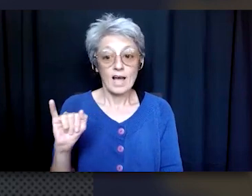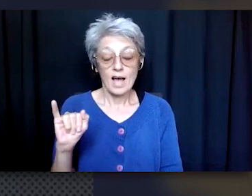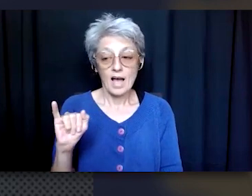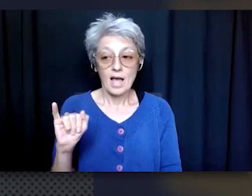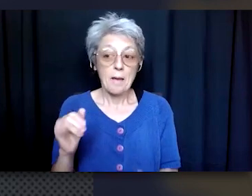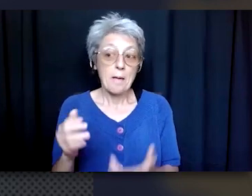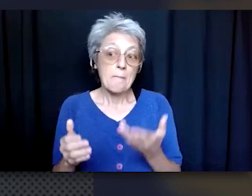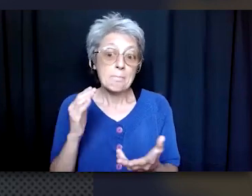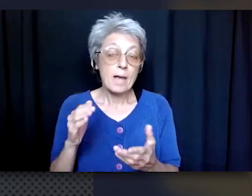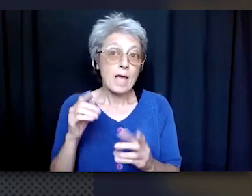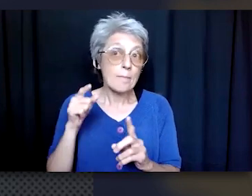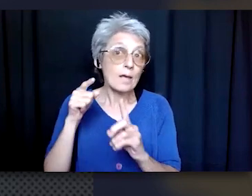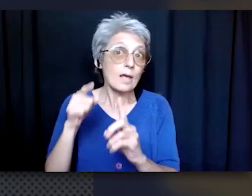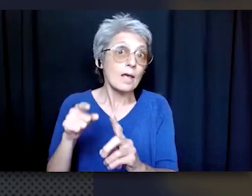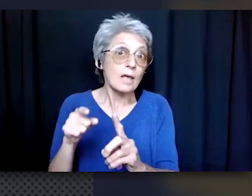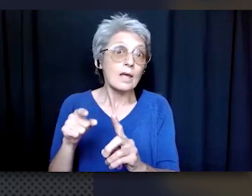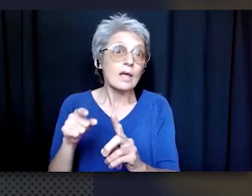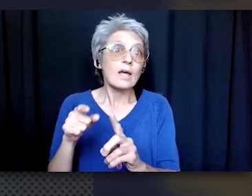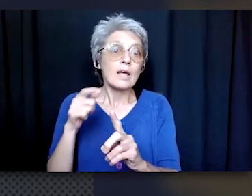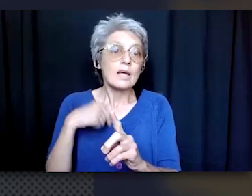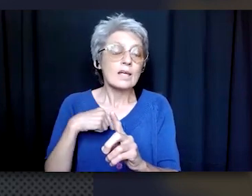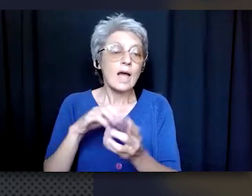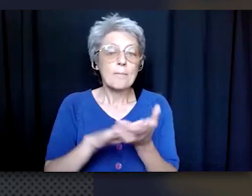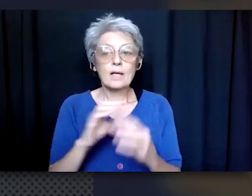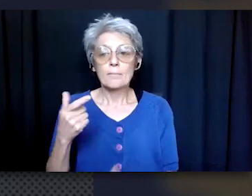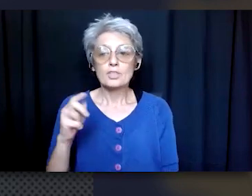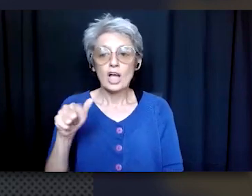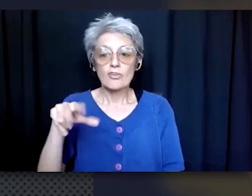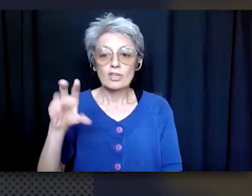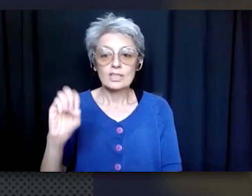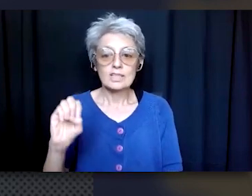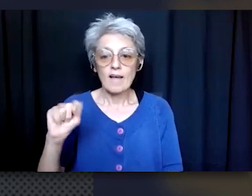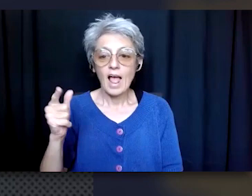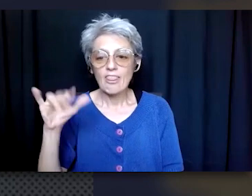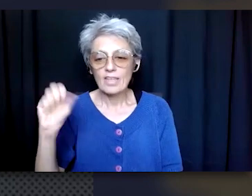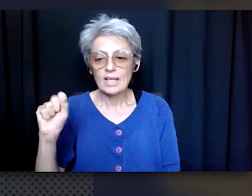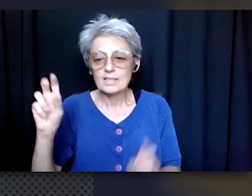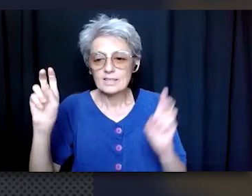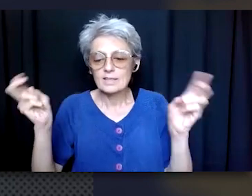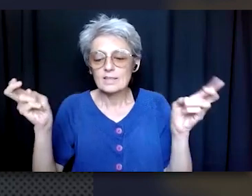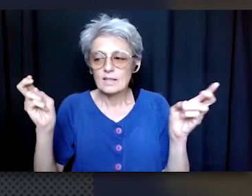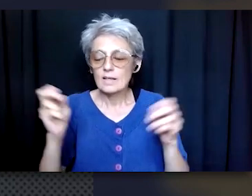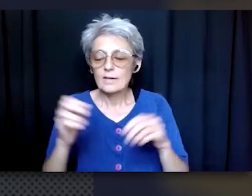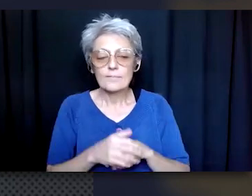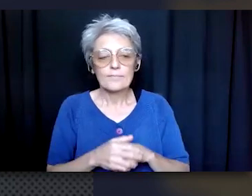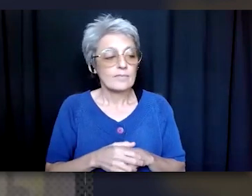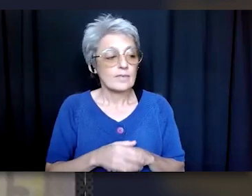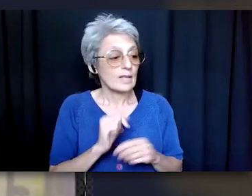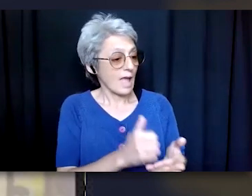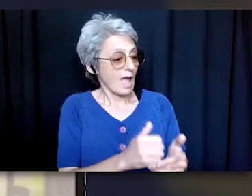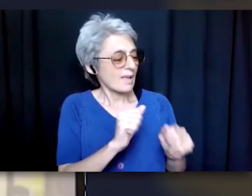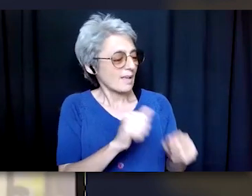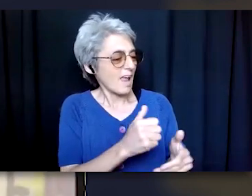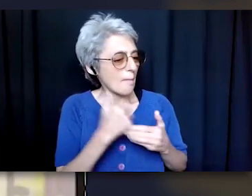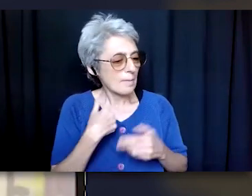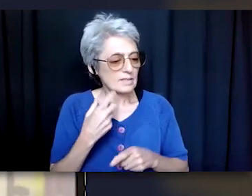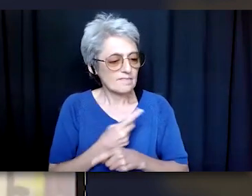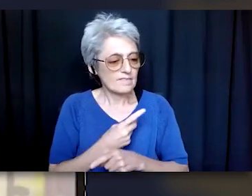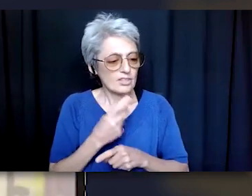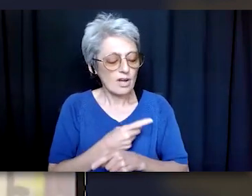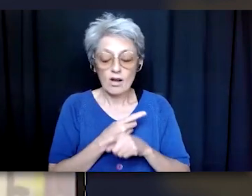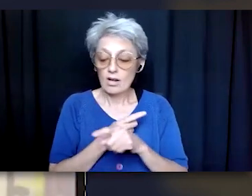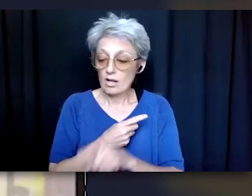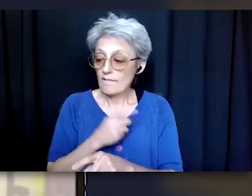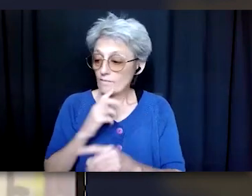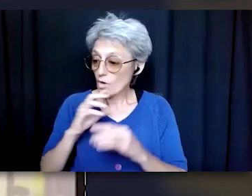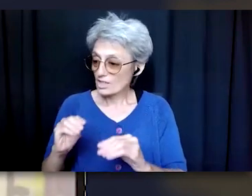a generative ethics, a sense of what we’re doing educationally where this makes sense. But a lot of